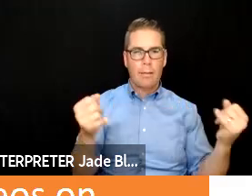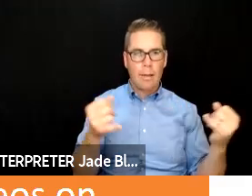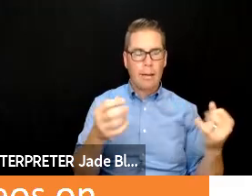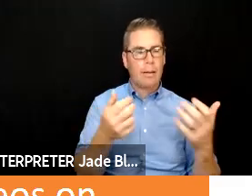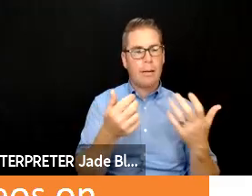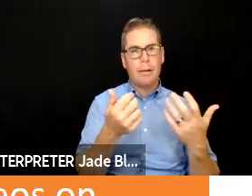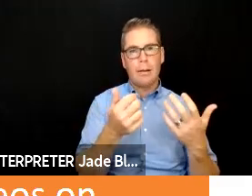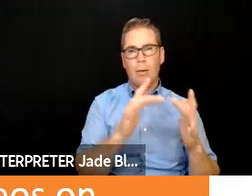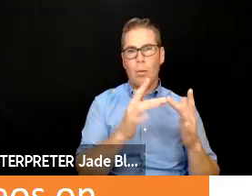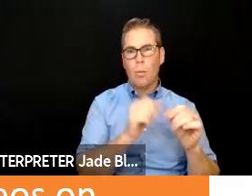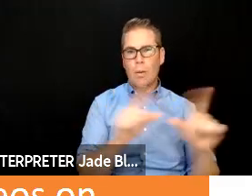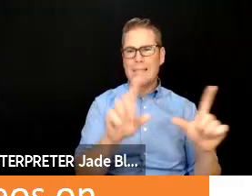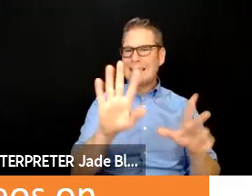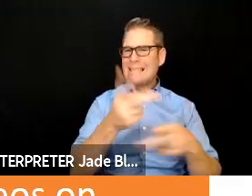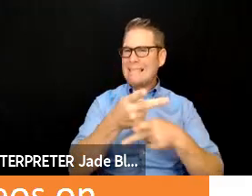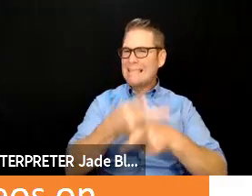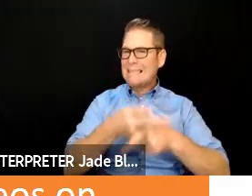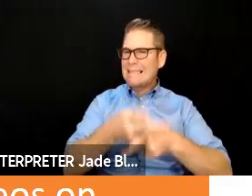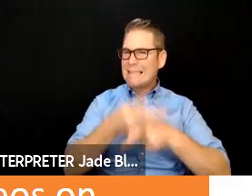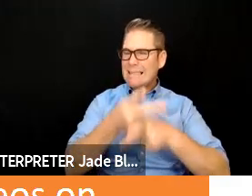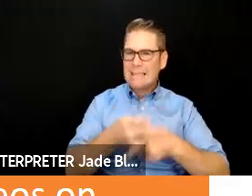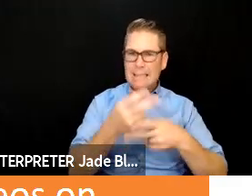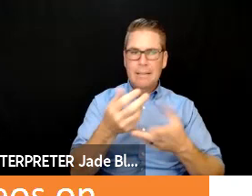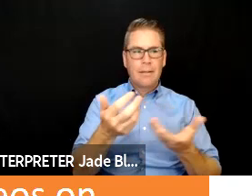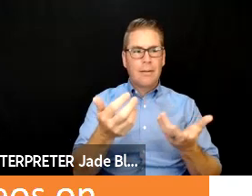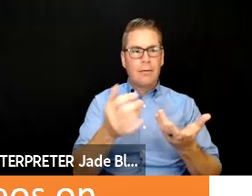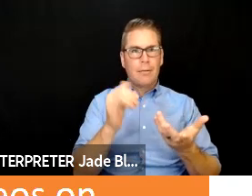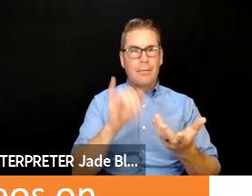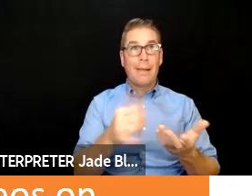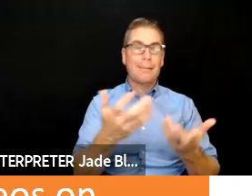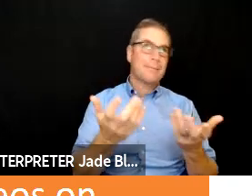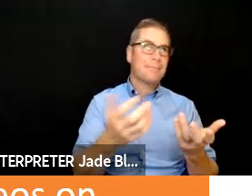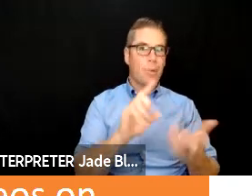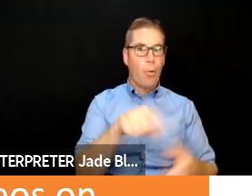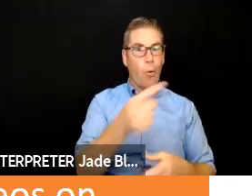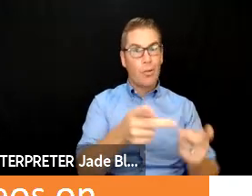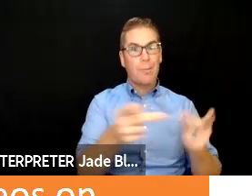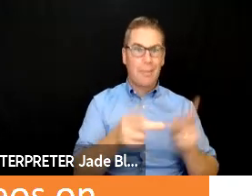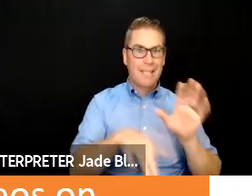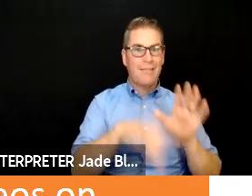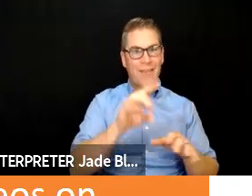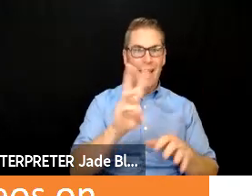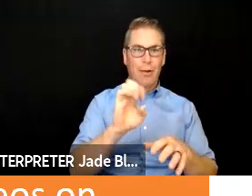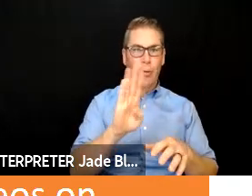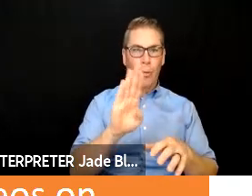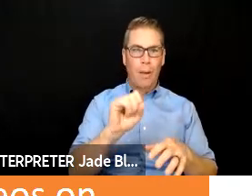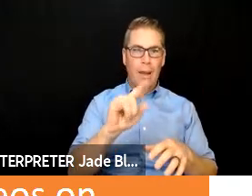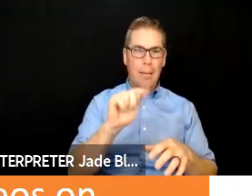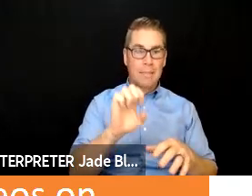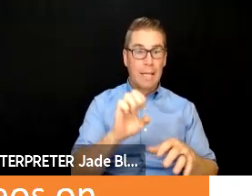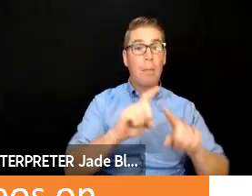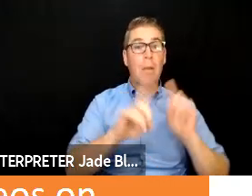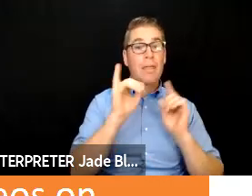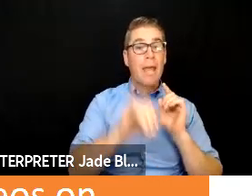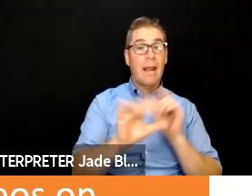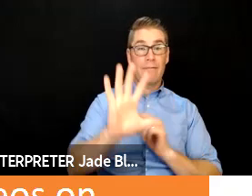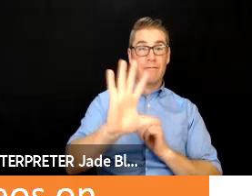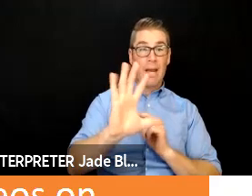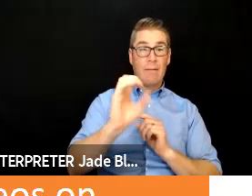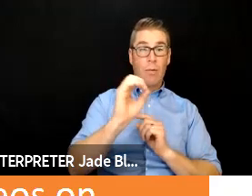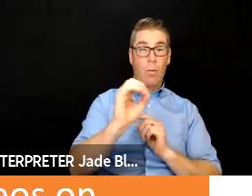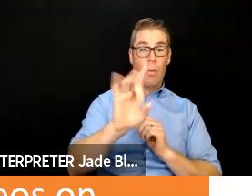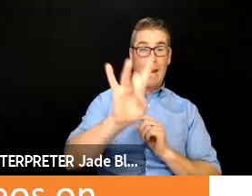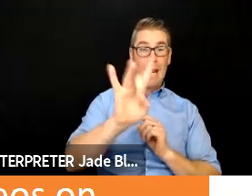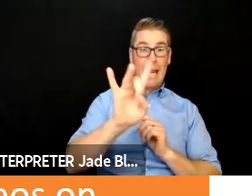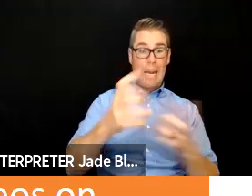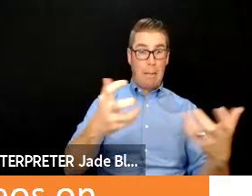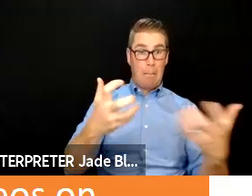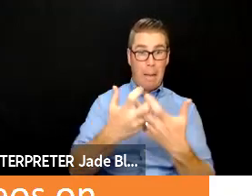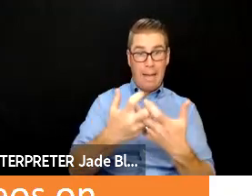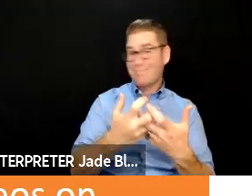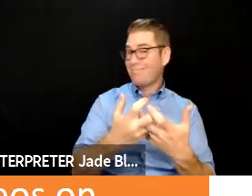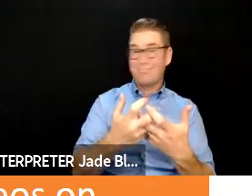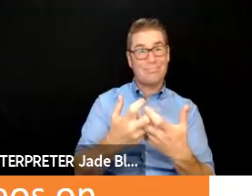Sally Potter: I guess probably the only place that you find websites but websites are not necessarily. In fact, most of them are not going to be 508 compliant, they're not going to be accessible, especially for students who need screen readers.